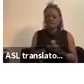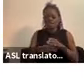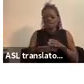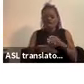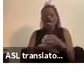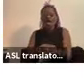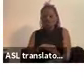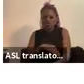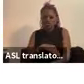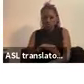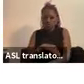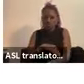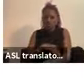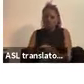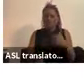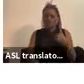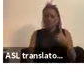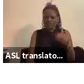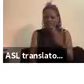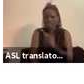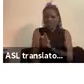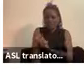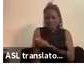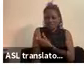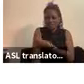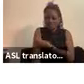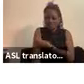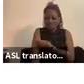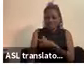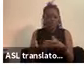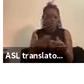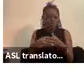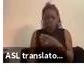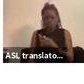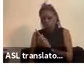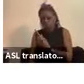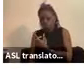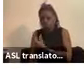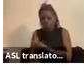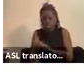their vaccination series, whether that's a one dose series or a two dose series.